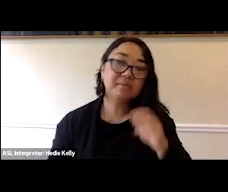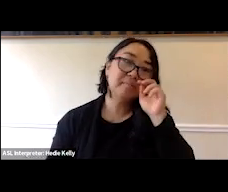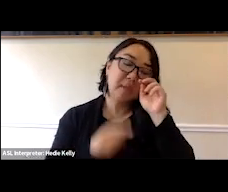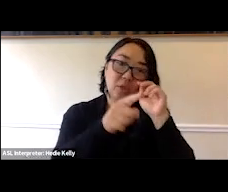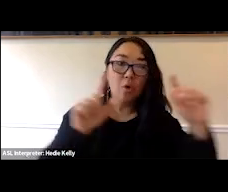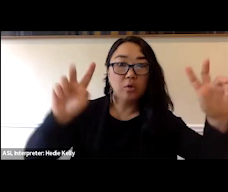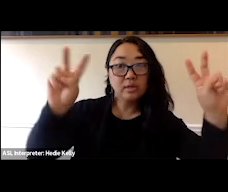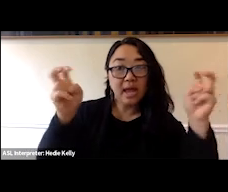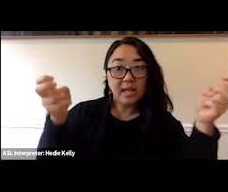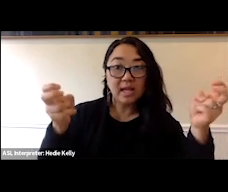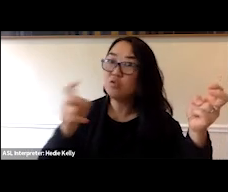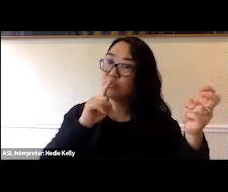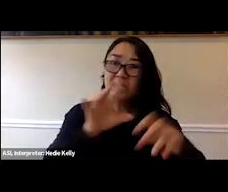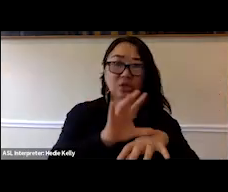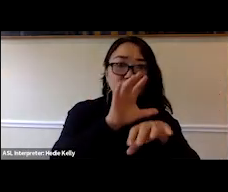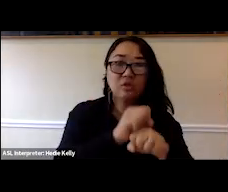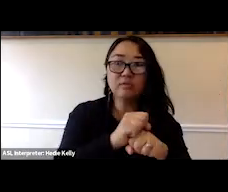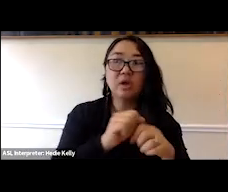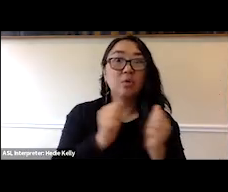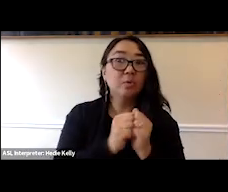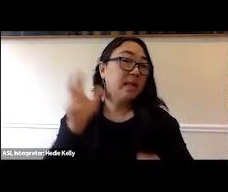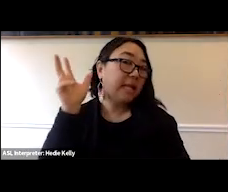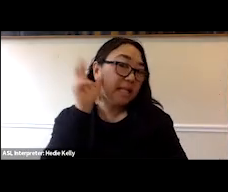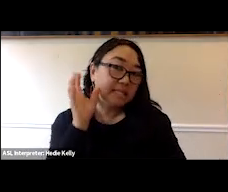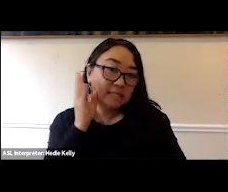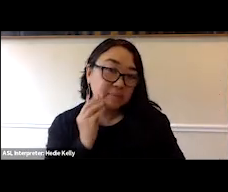useful or just as useful in a listening experience, because with a system